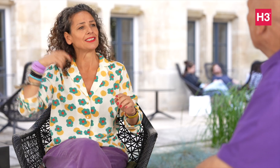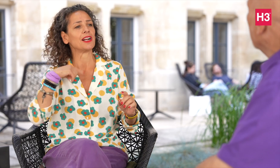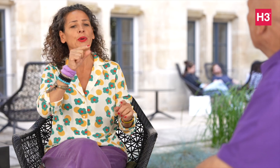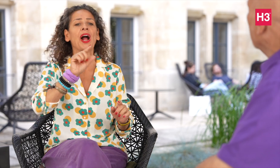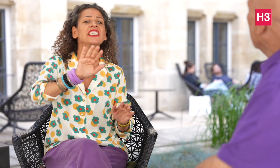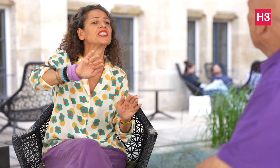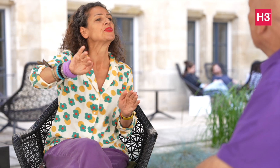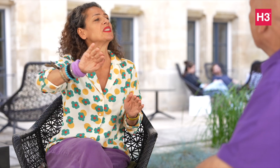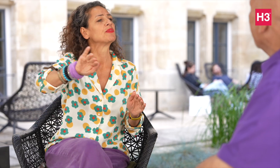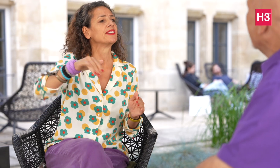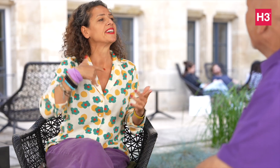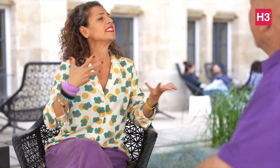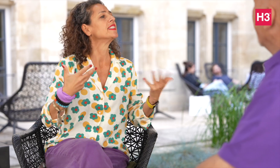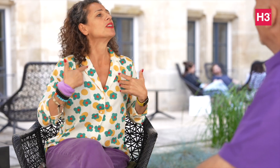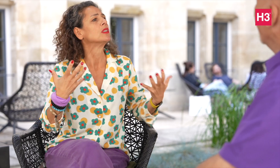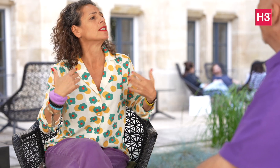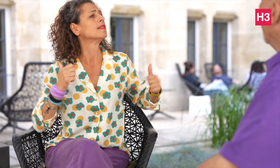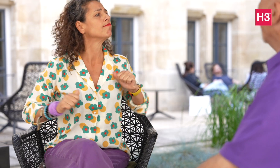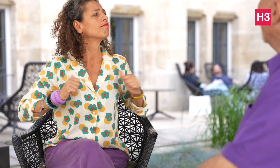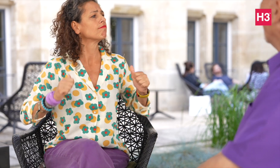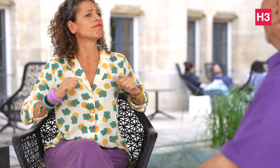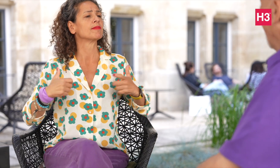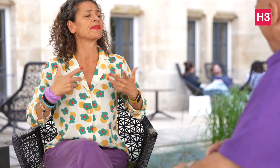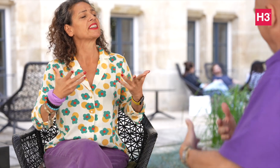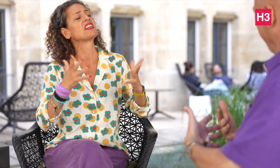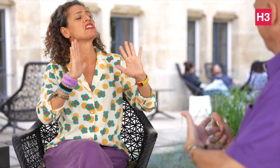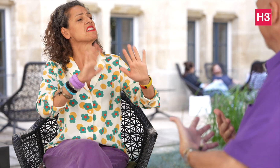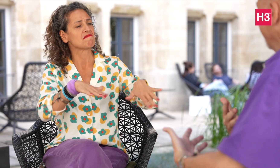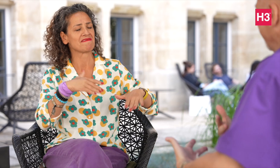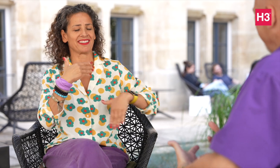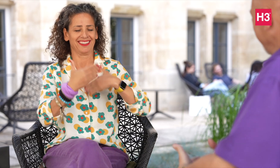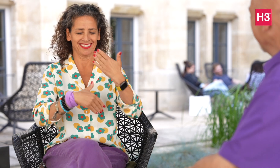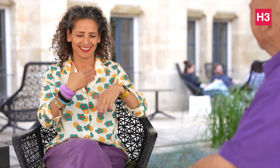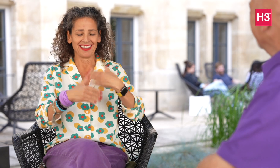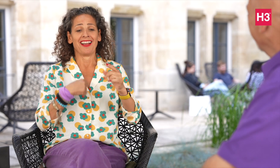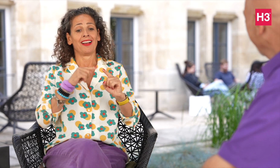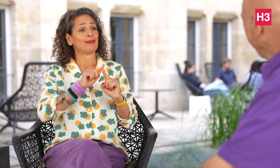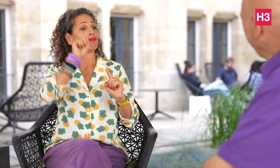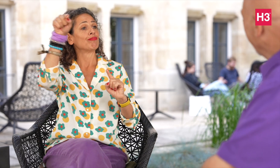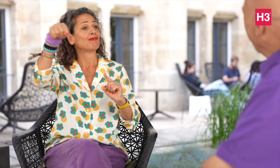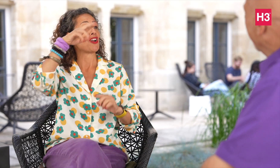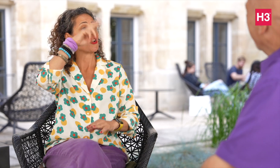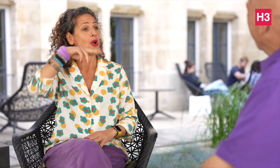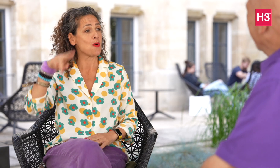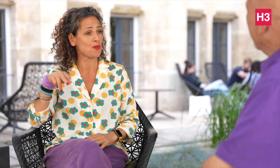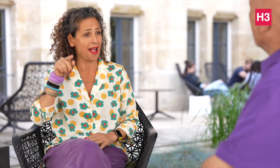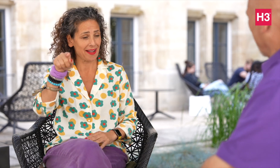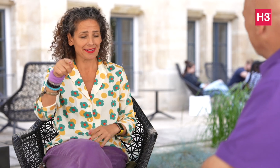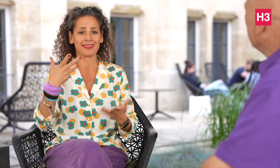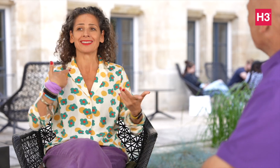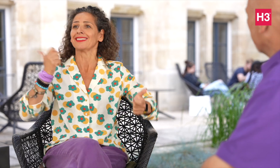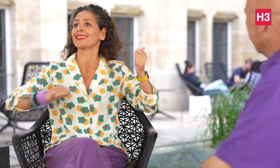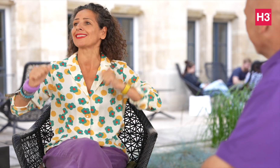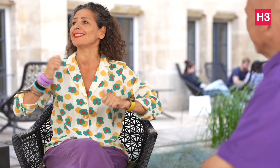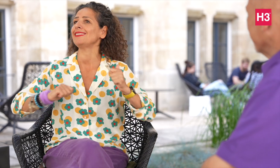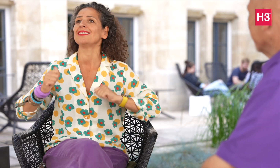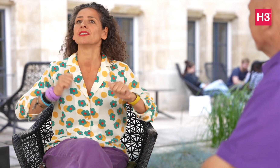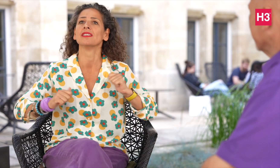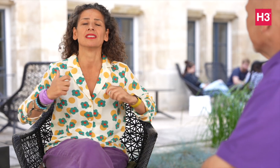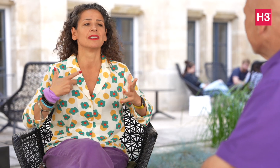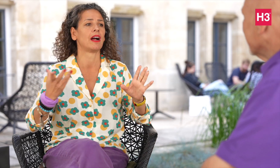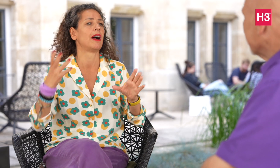Later, after moving to Norway, I focused on sports instead,